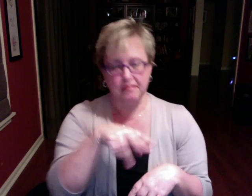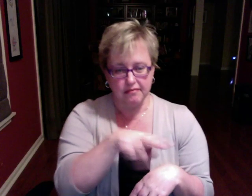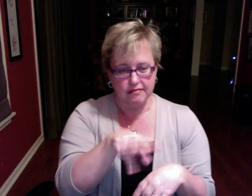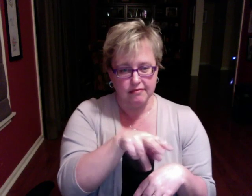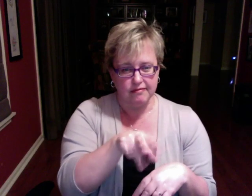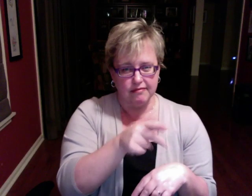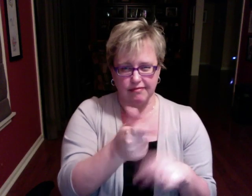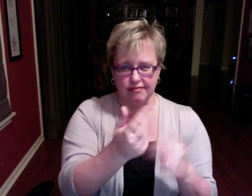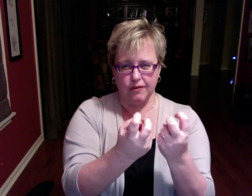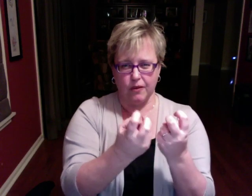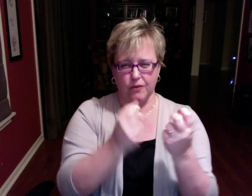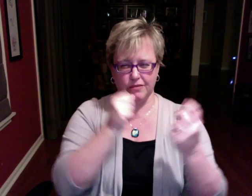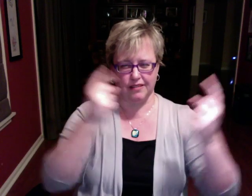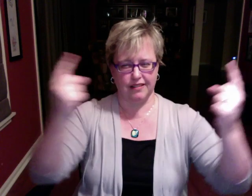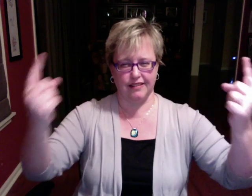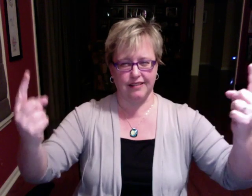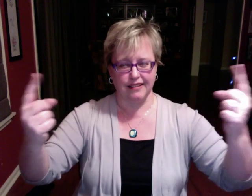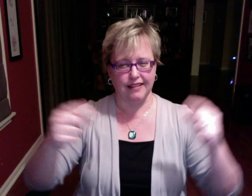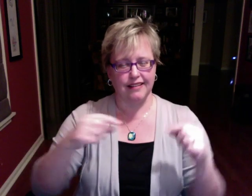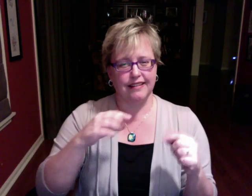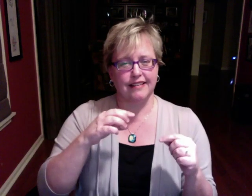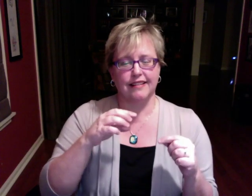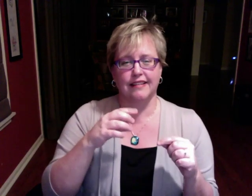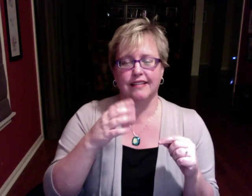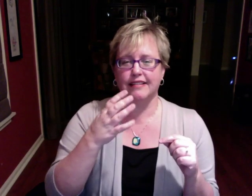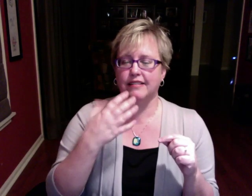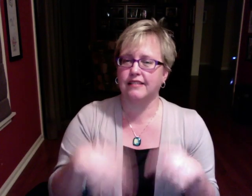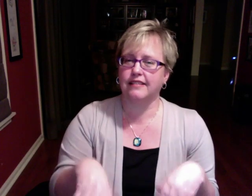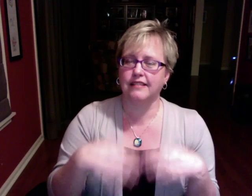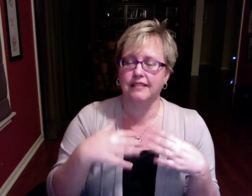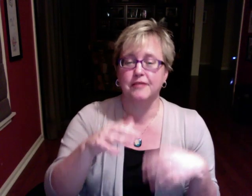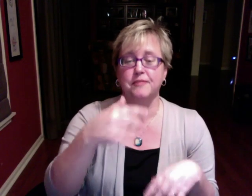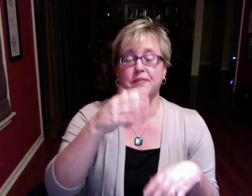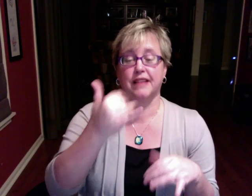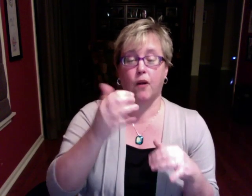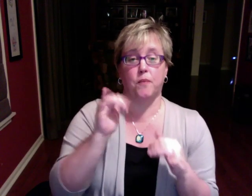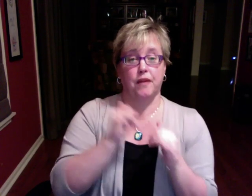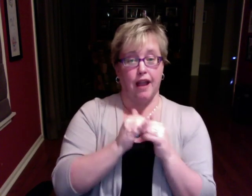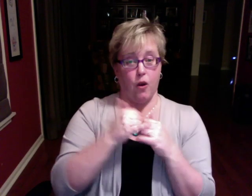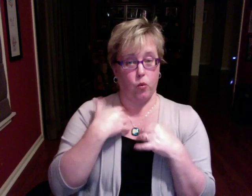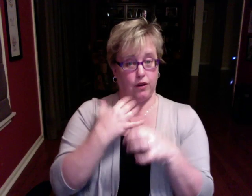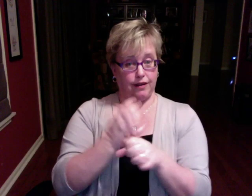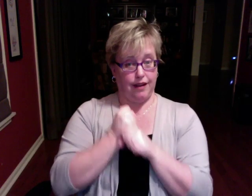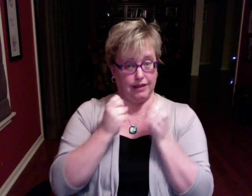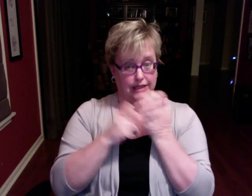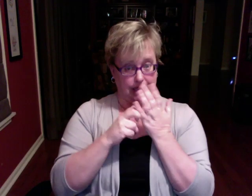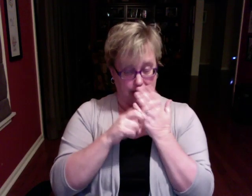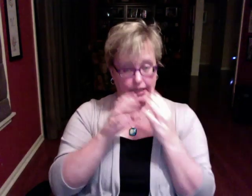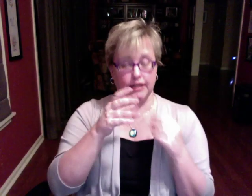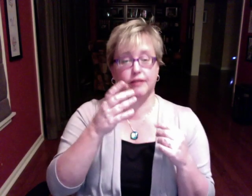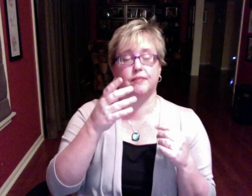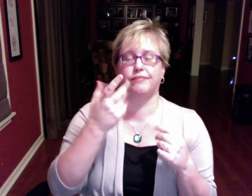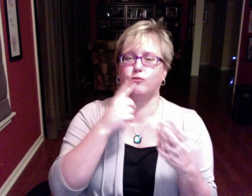work side by side was perfect. It was as if they were debating themselves. Now - how we got tickets.